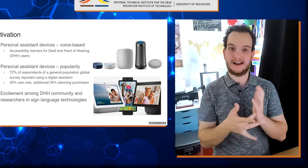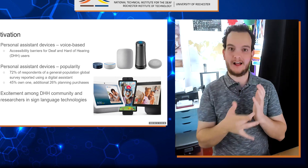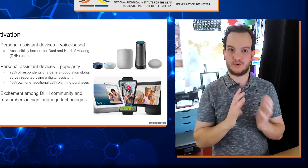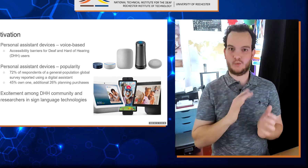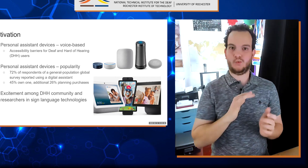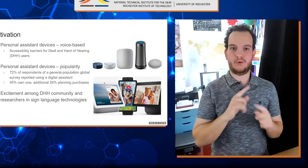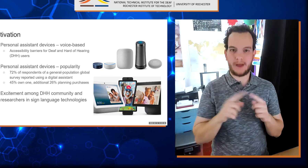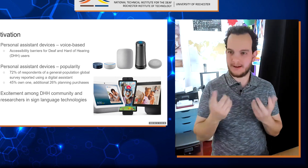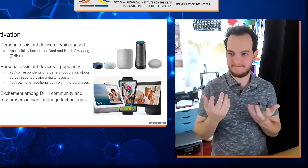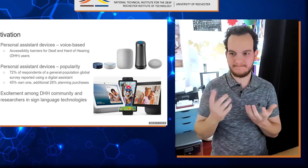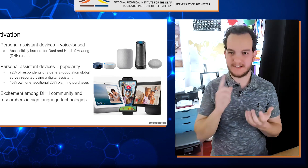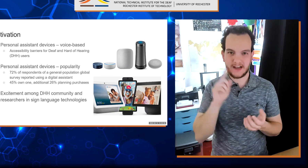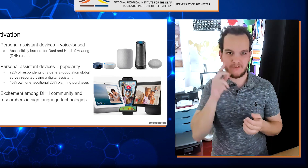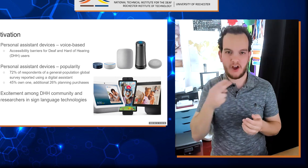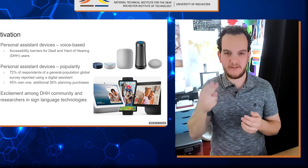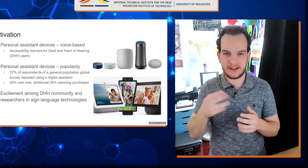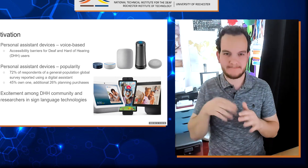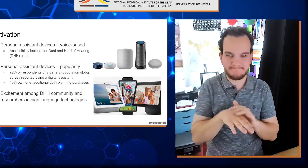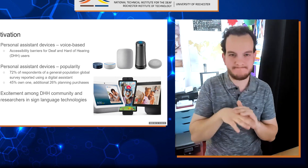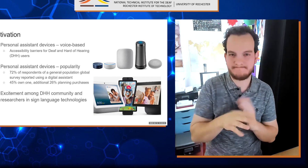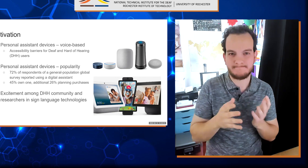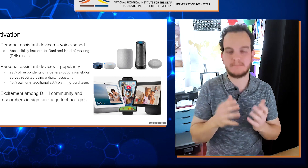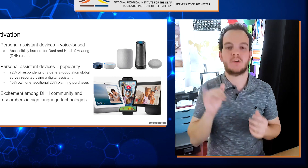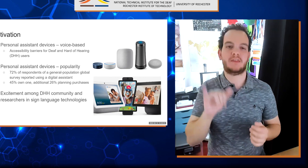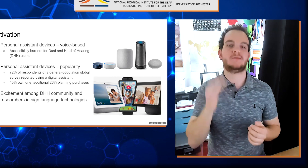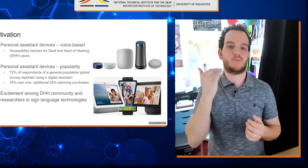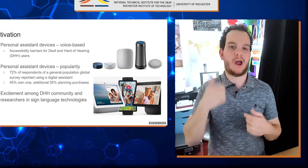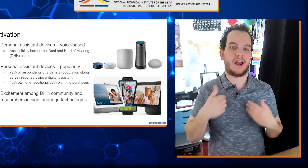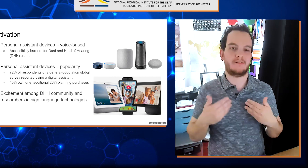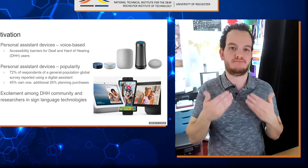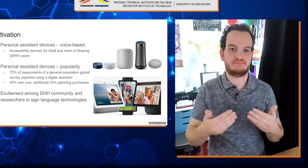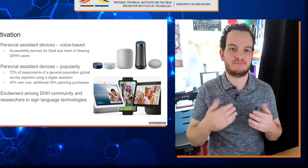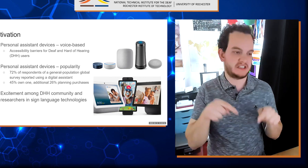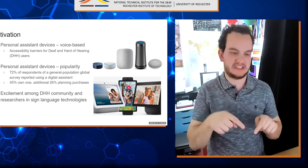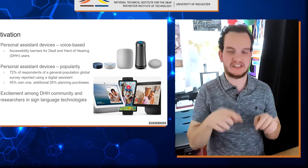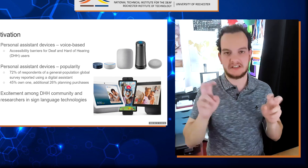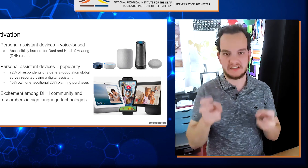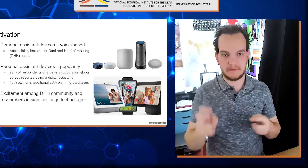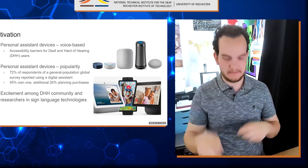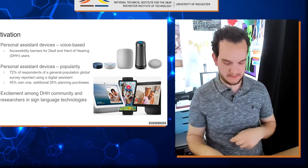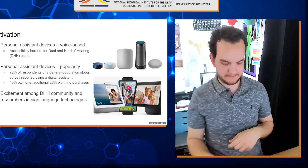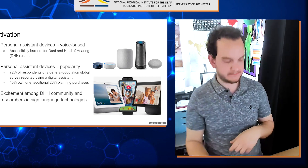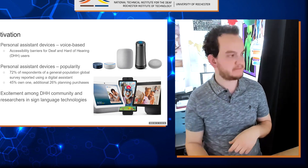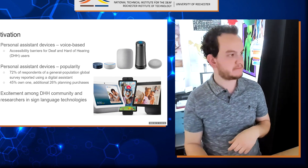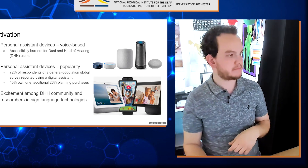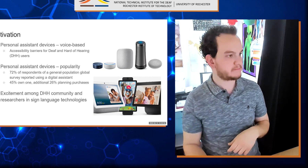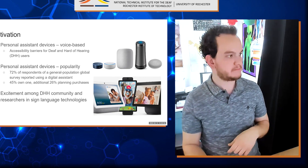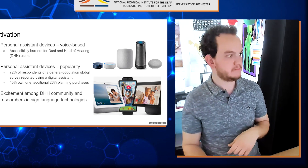Technology can be really great, but not when it's not accessible to Deaf and hard-of-hearing individuals.